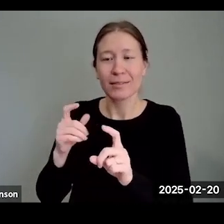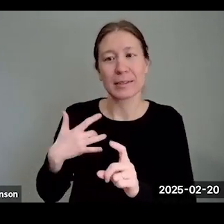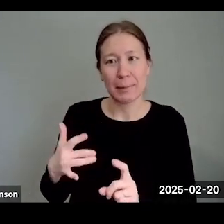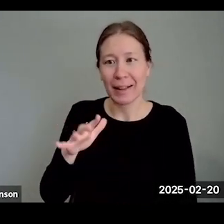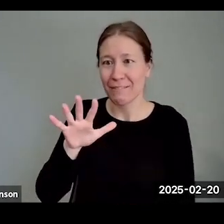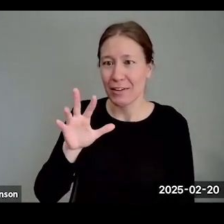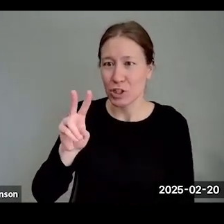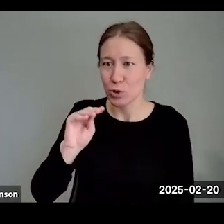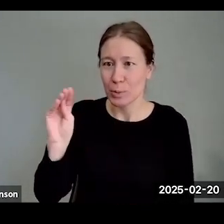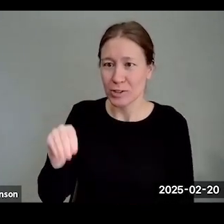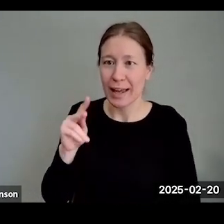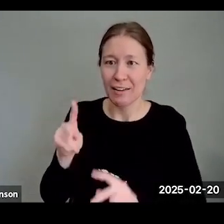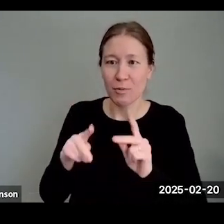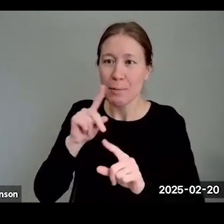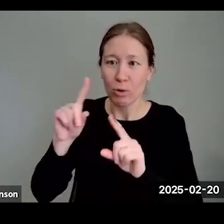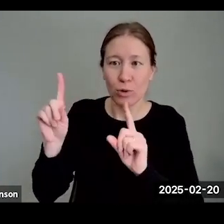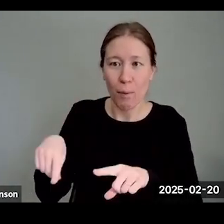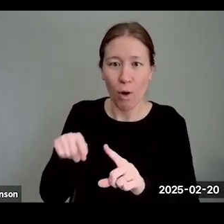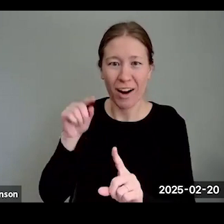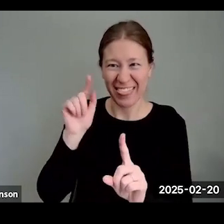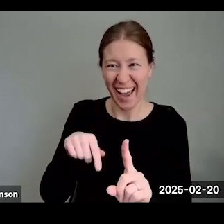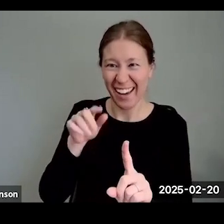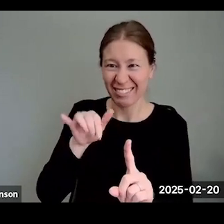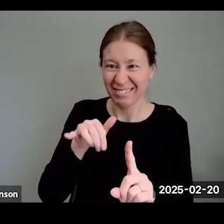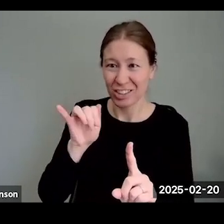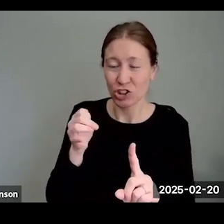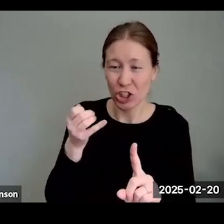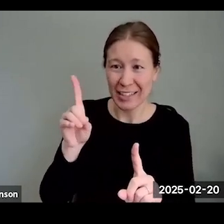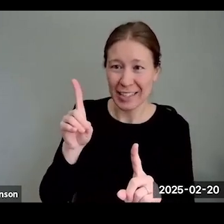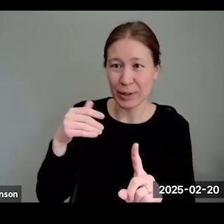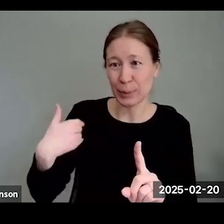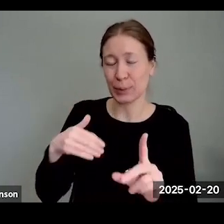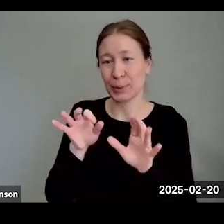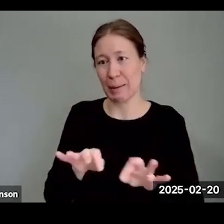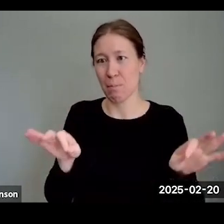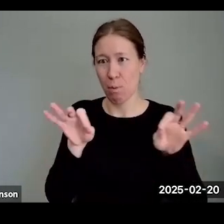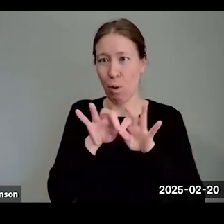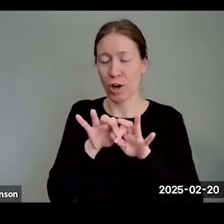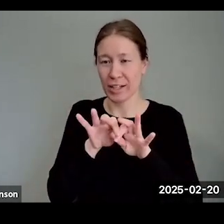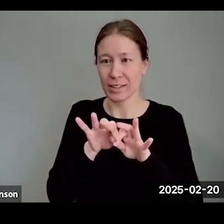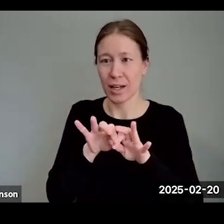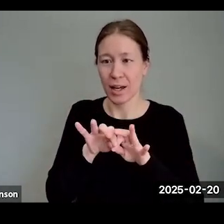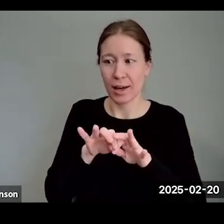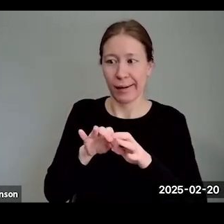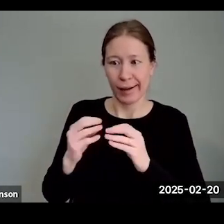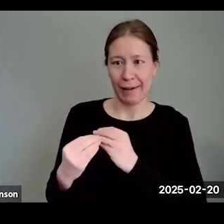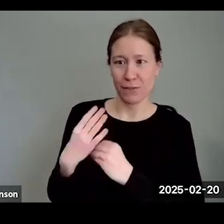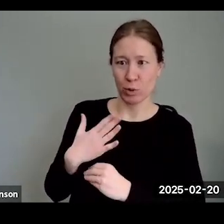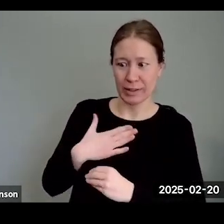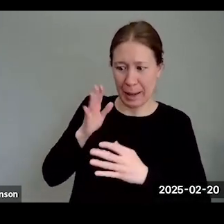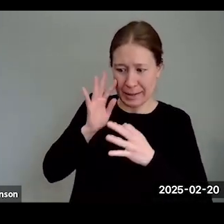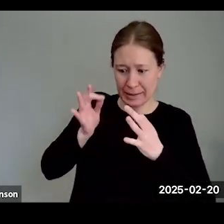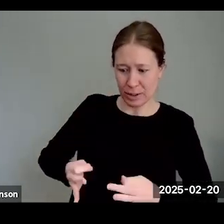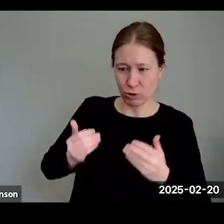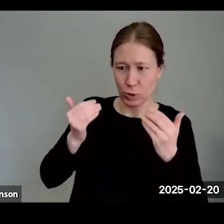in its detail, is either very or extremely influential on their decision to apply for that specific job.